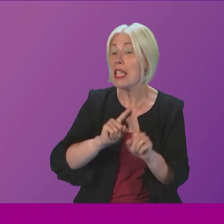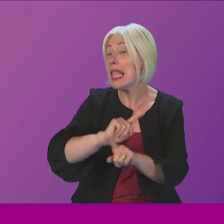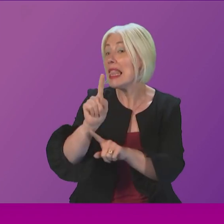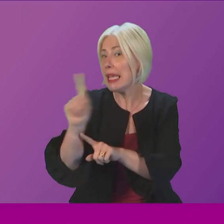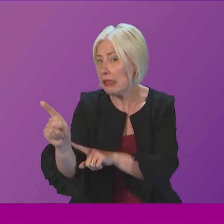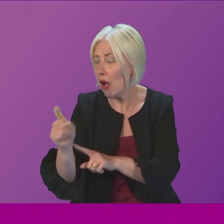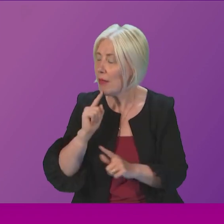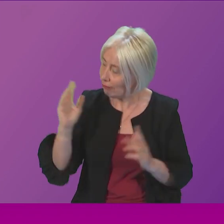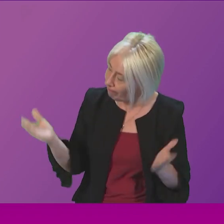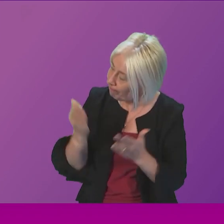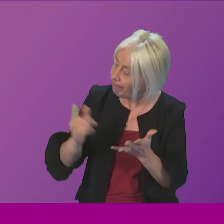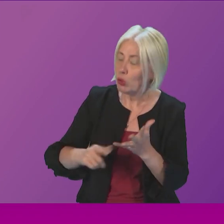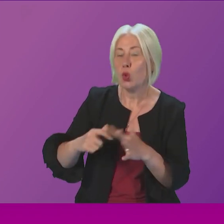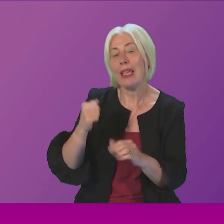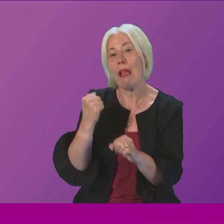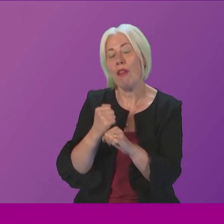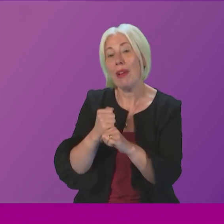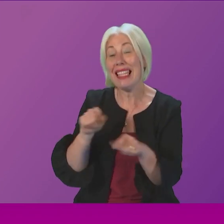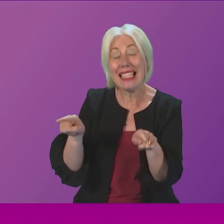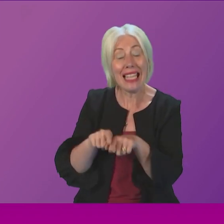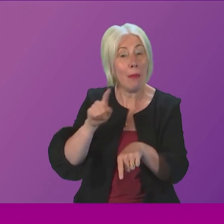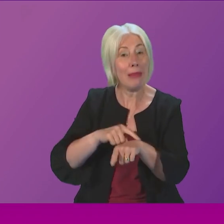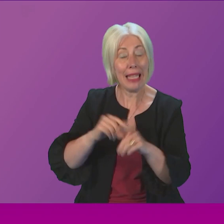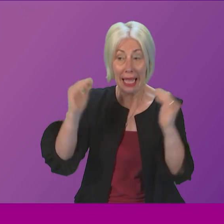urged the UK Government to meet the same timescales as we have here, in Scotland.